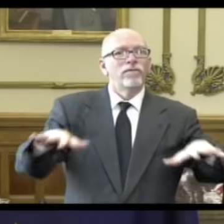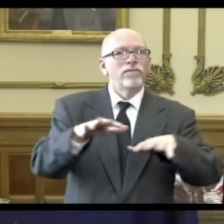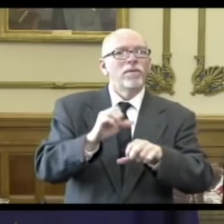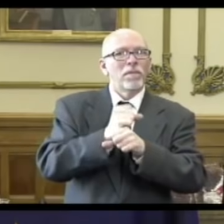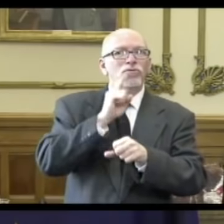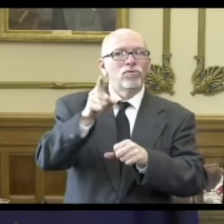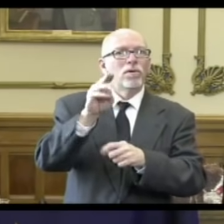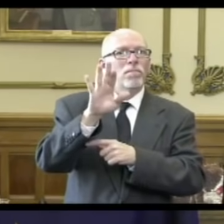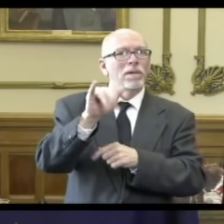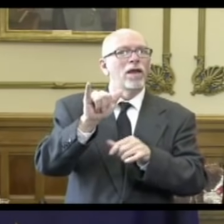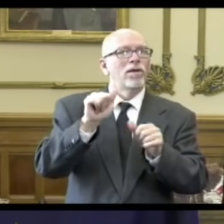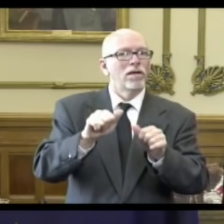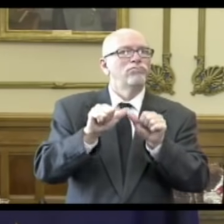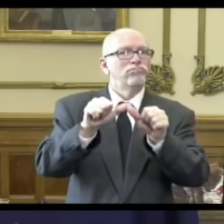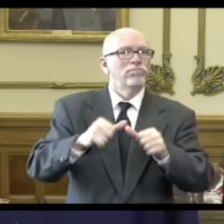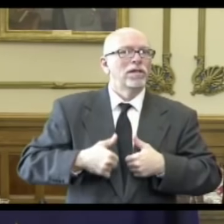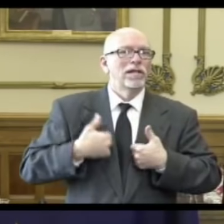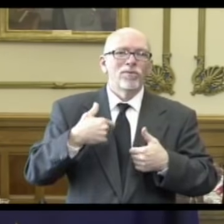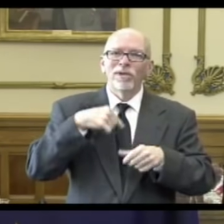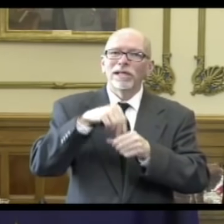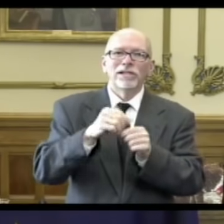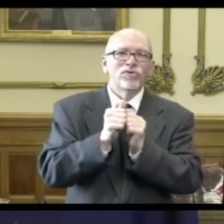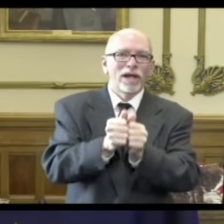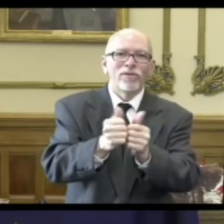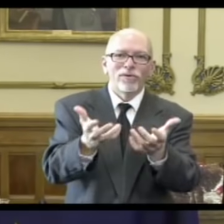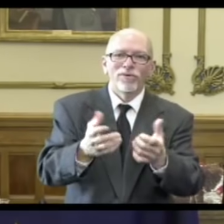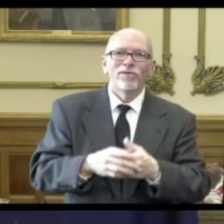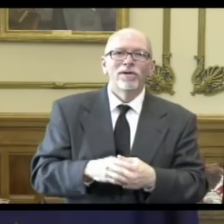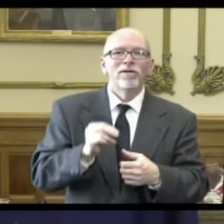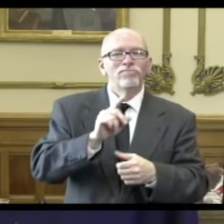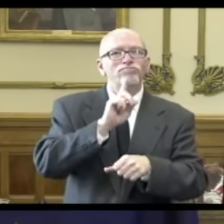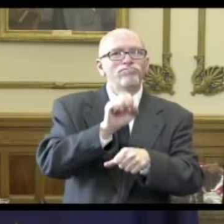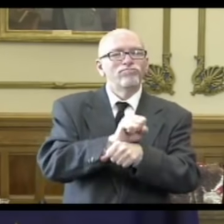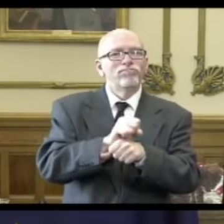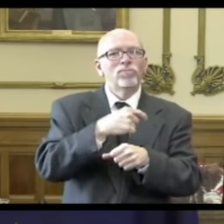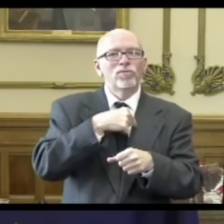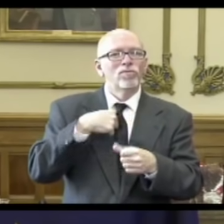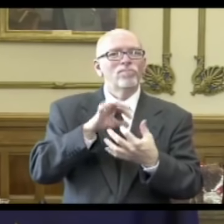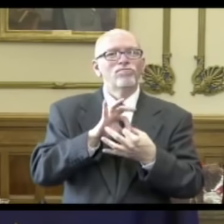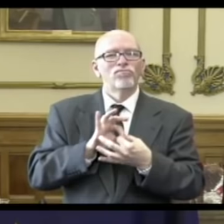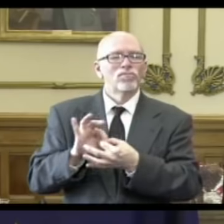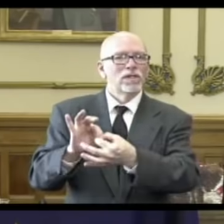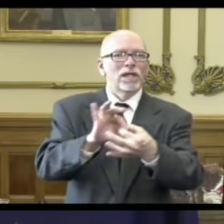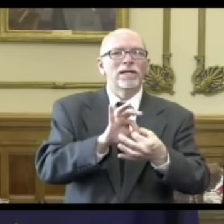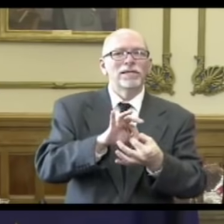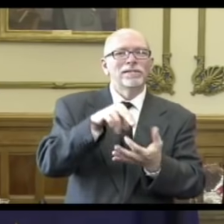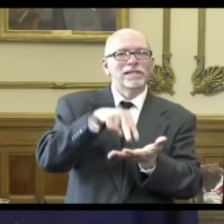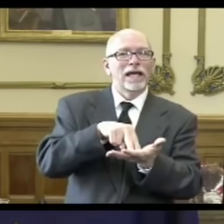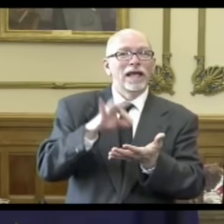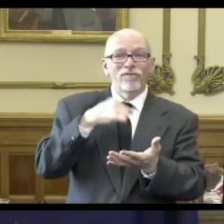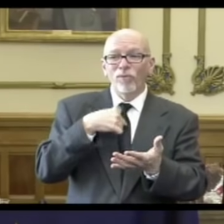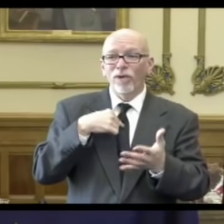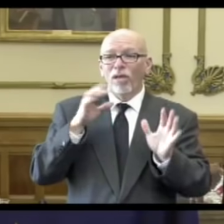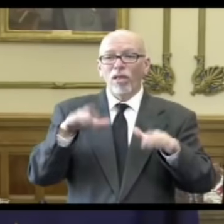SEEING MARY AND 108 NEXT YEAR. AND WE GOT IT WE GOT EVERYTHING WE NEED TO TO MAKE TO MAKE THAT A REALITY KNOW THAT WE'RE ALL IN THIS